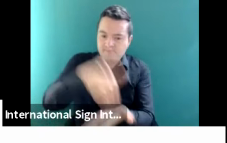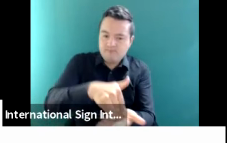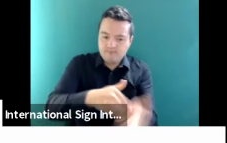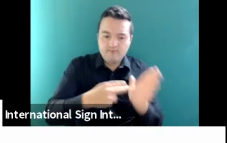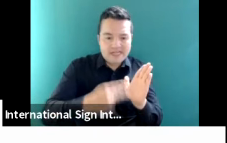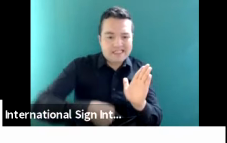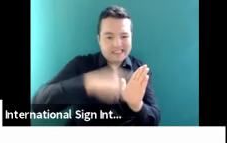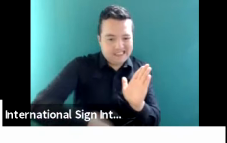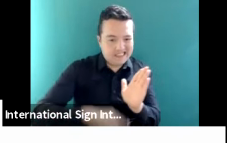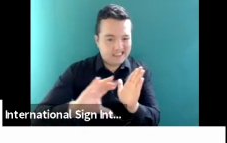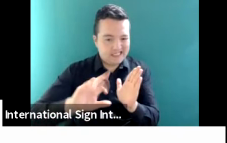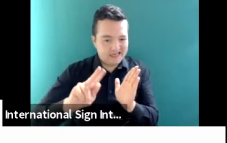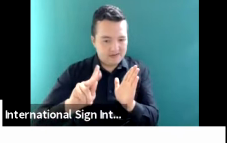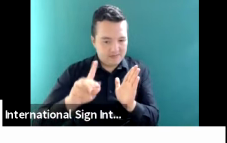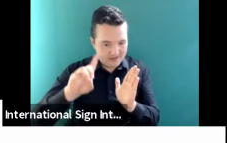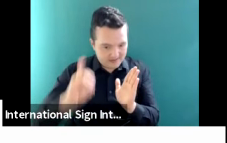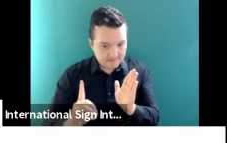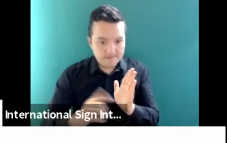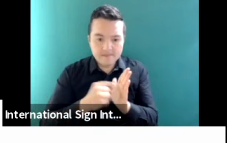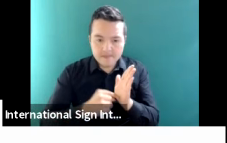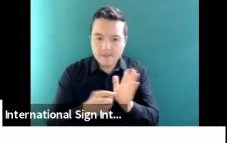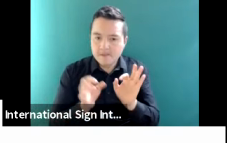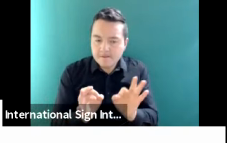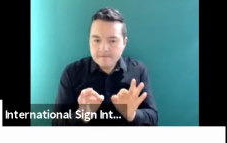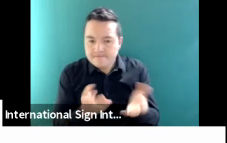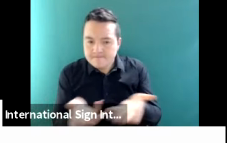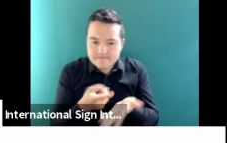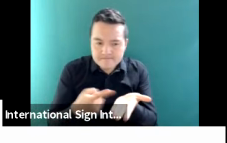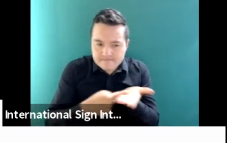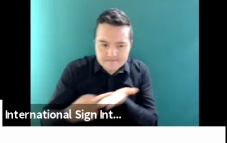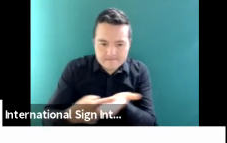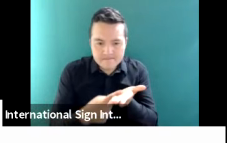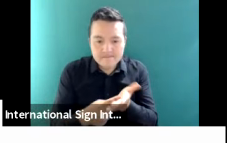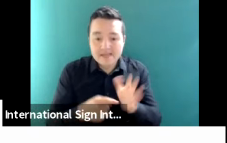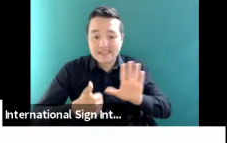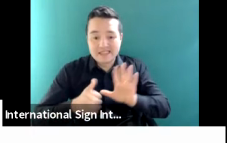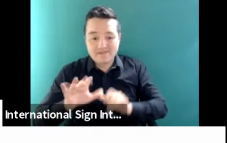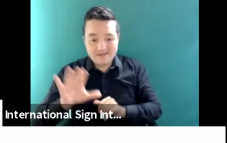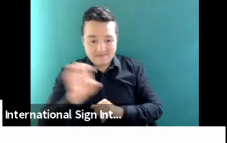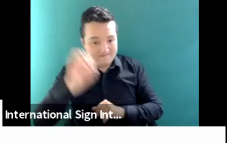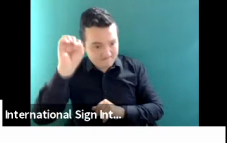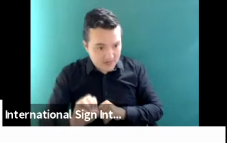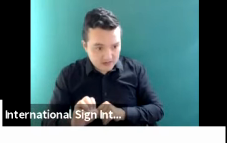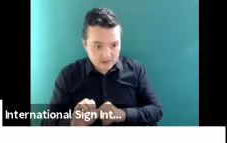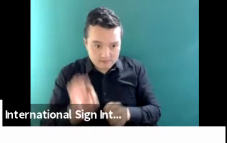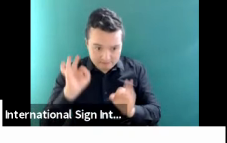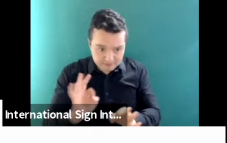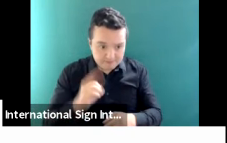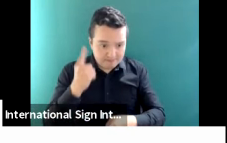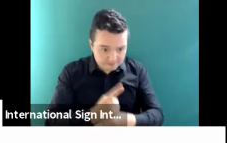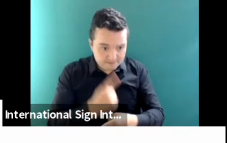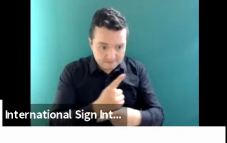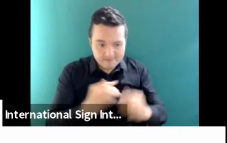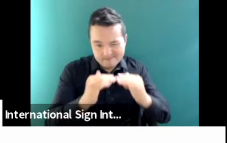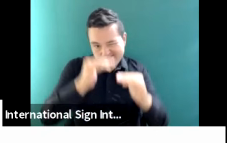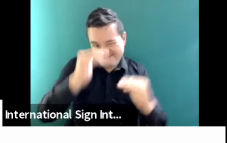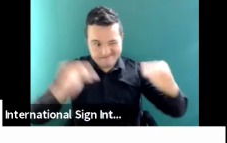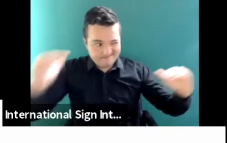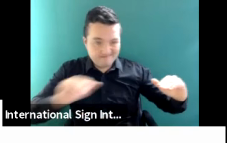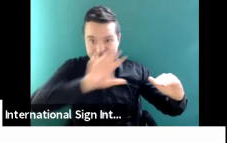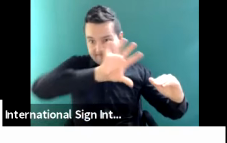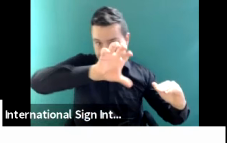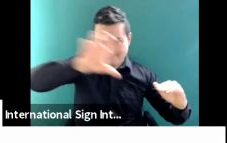And another aspect that is way behind is there are only a certain amount of countries that have ratified the Marrakesh treaty which reflects the CRPD's position that - - should not be in the way of accessibility.